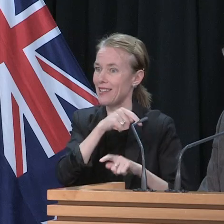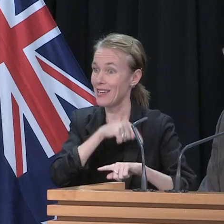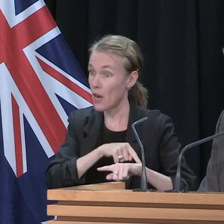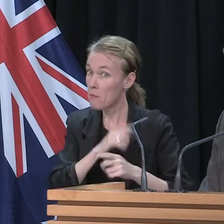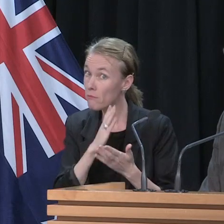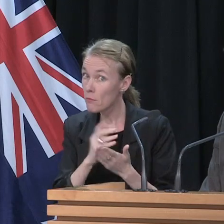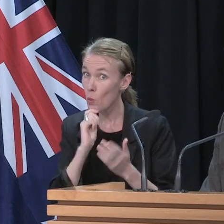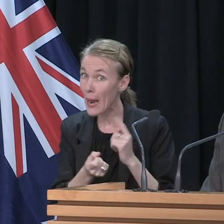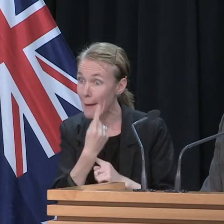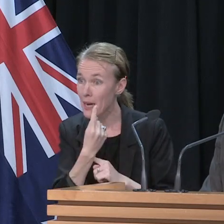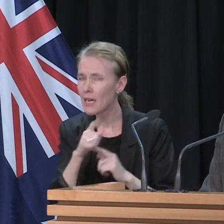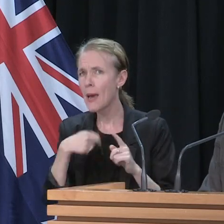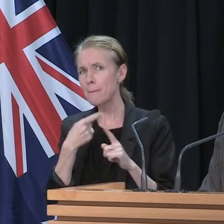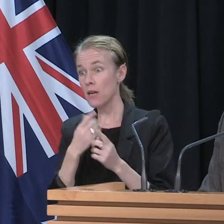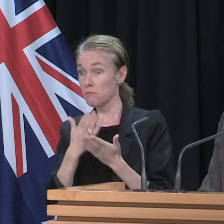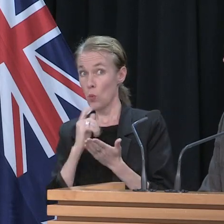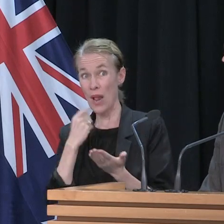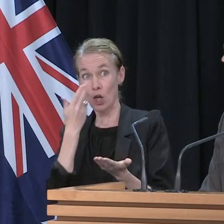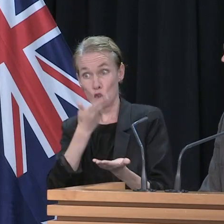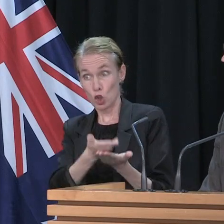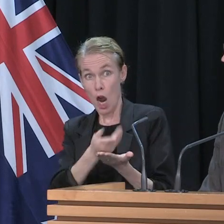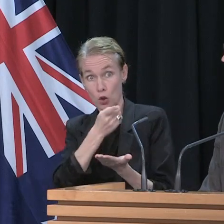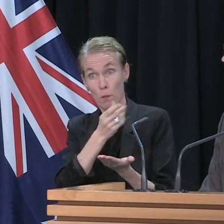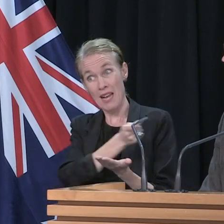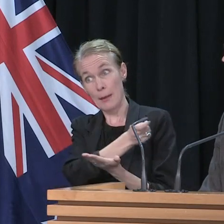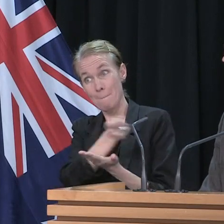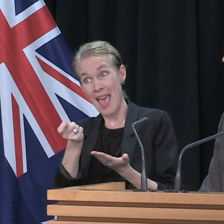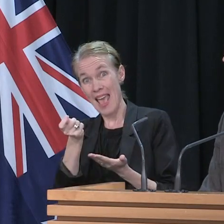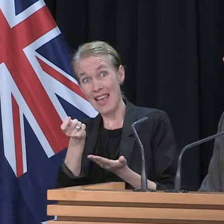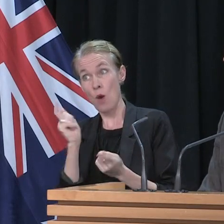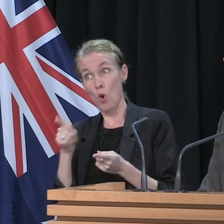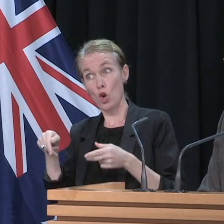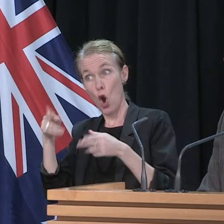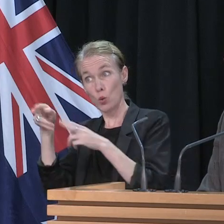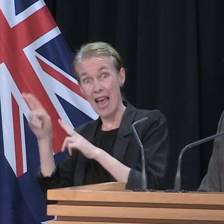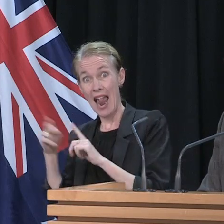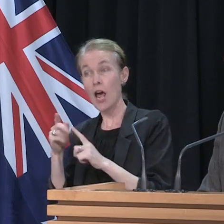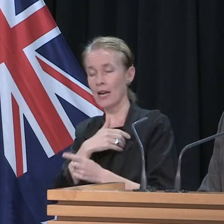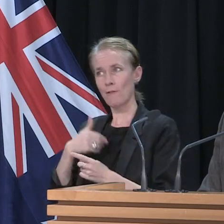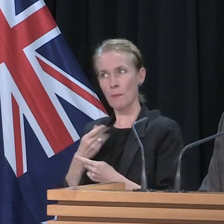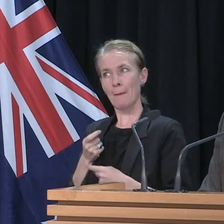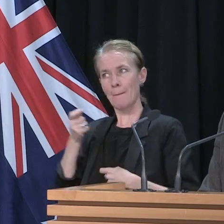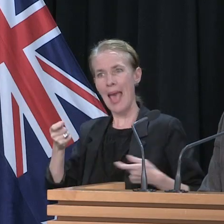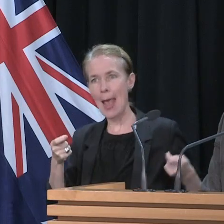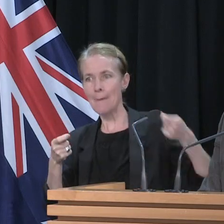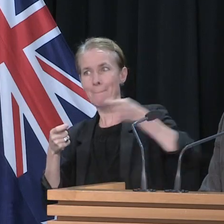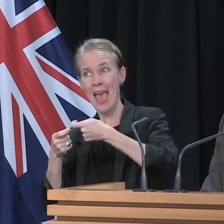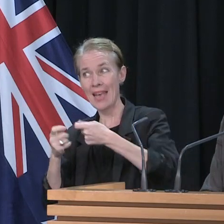the situation for people coming into New Zealand to copay for their isolation? >> Dr